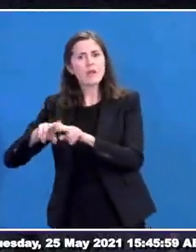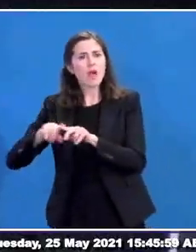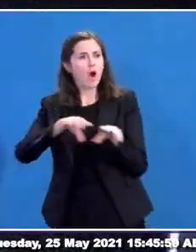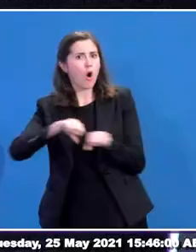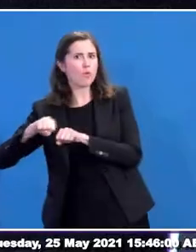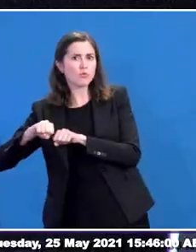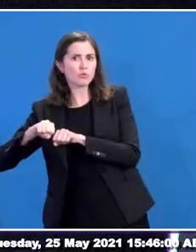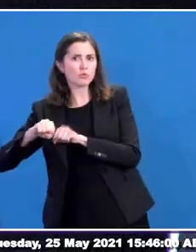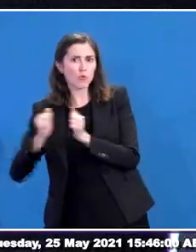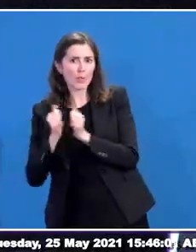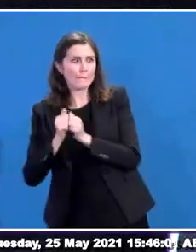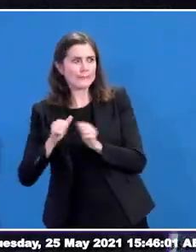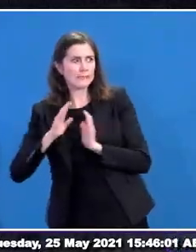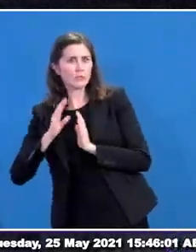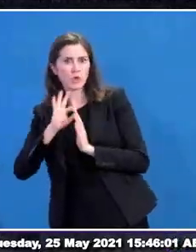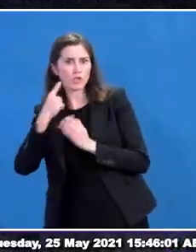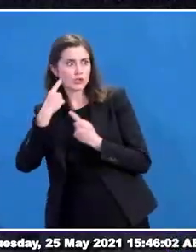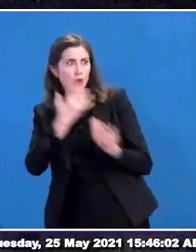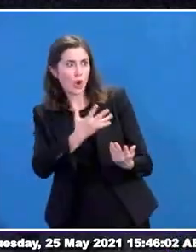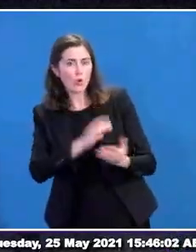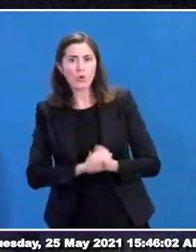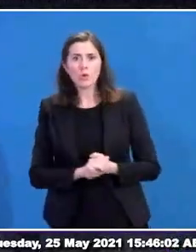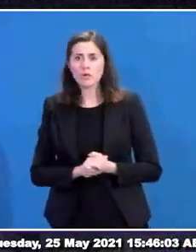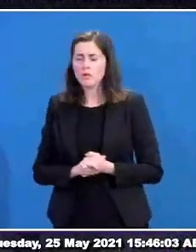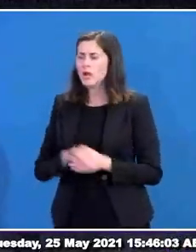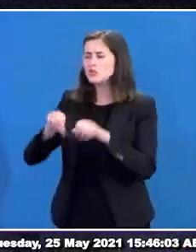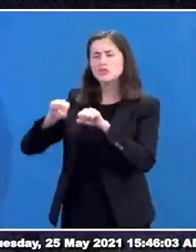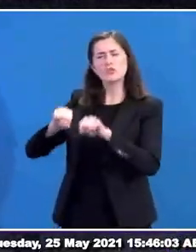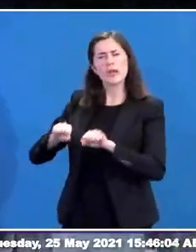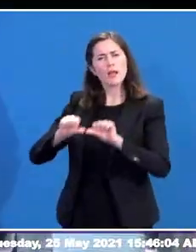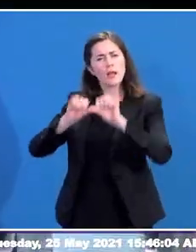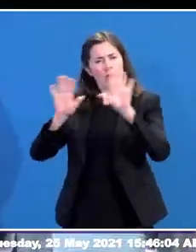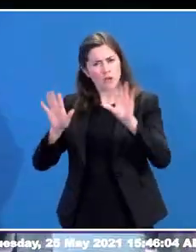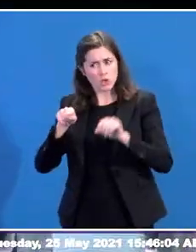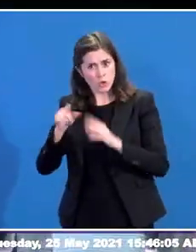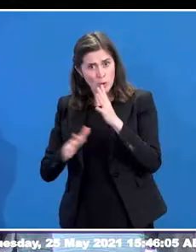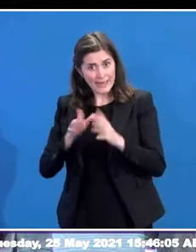Not that I'm aware of. Do you mean any documents that Ms Piaud sought? Yes. CHAIR: Is that what you mean?